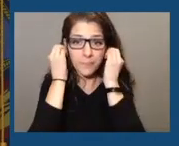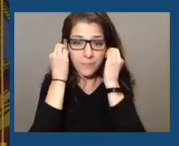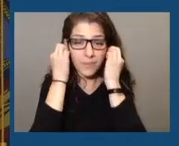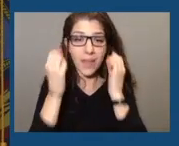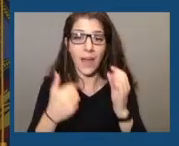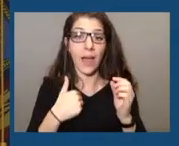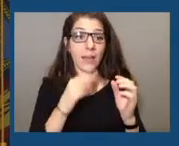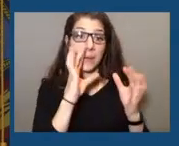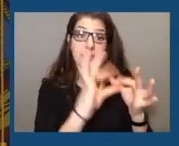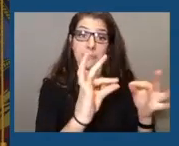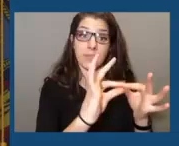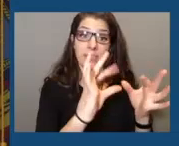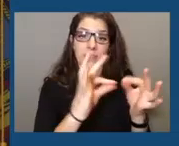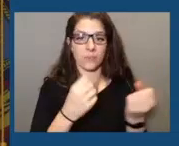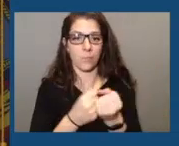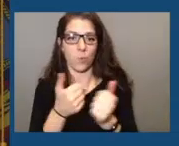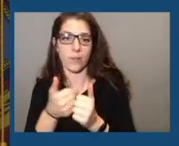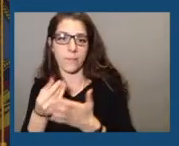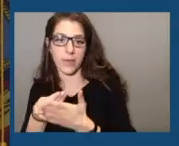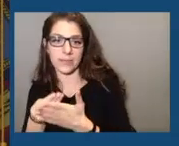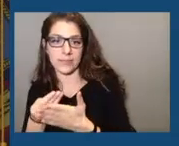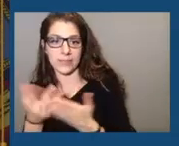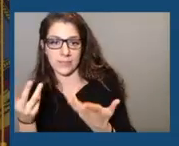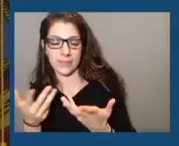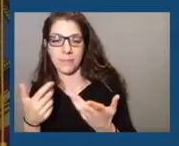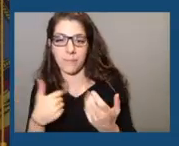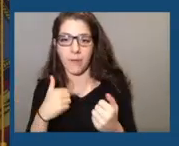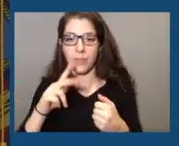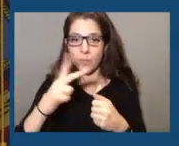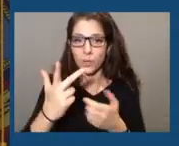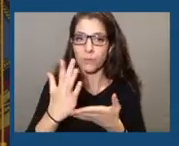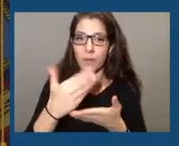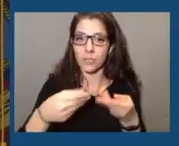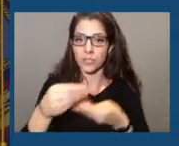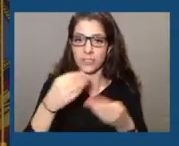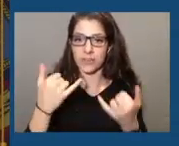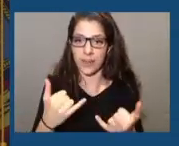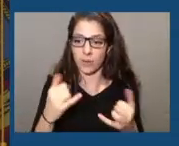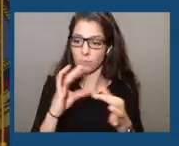And I've done this intentionally for now that my third budget to say that we need more support for